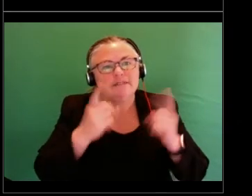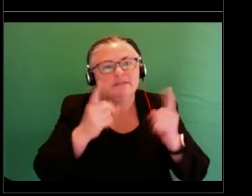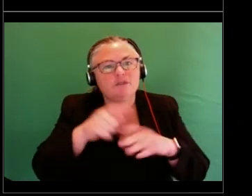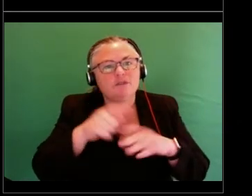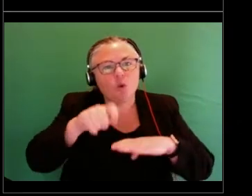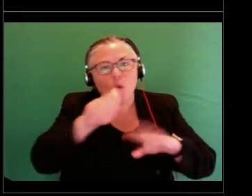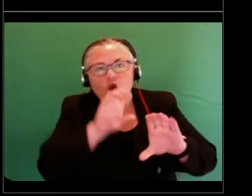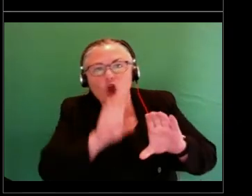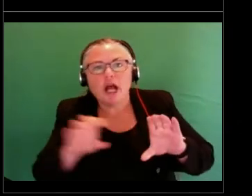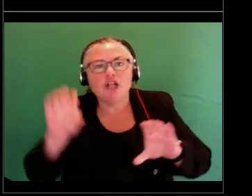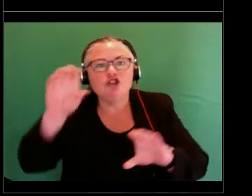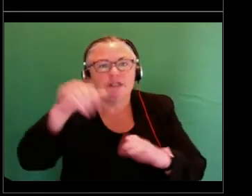Yes, definitely.